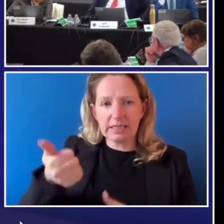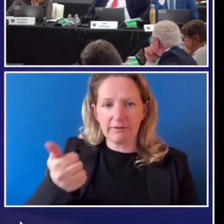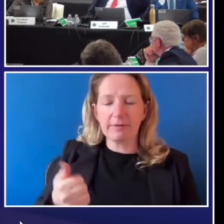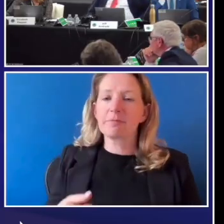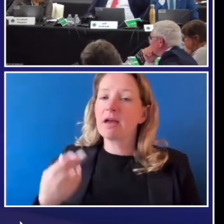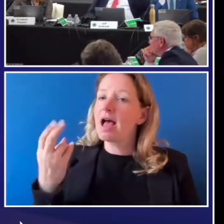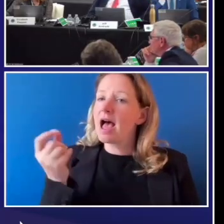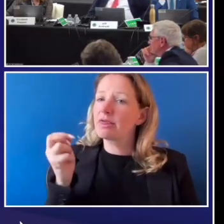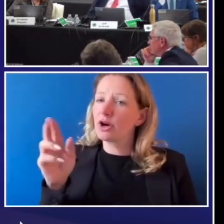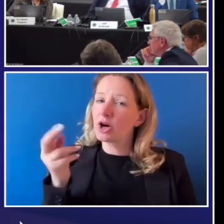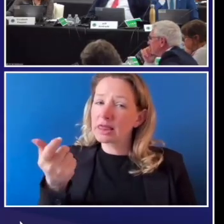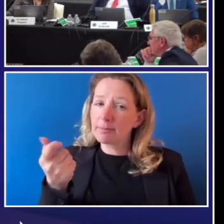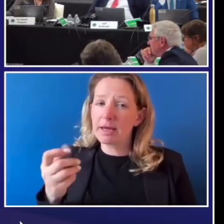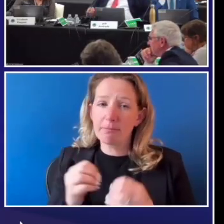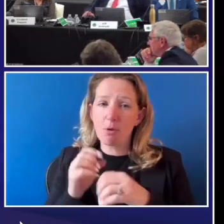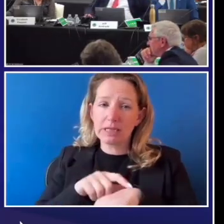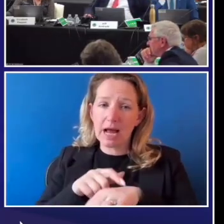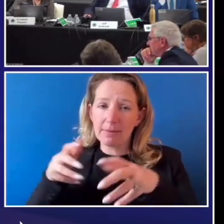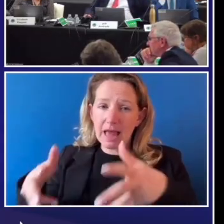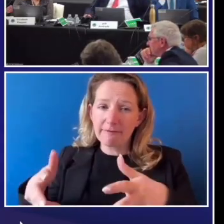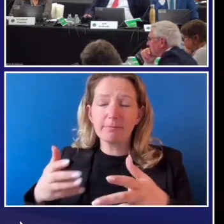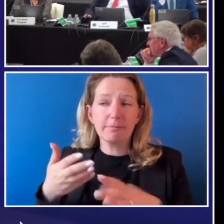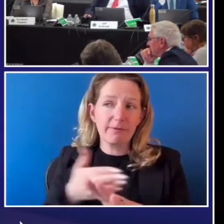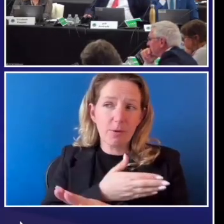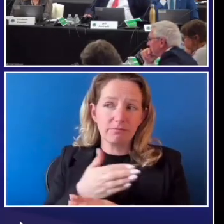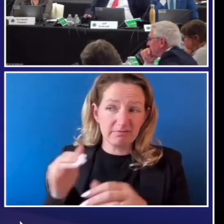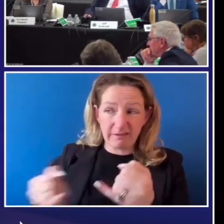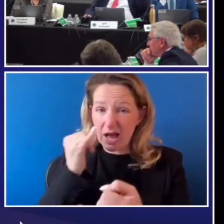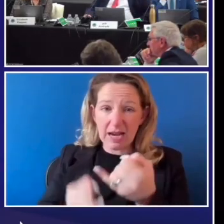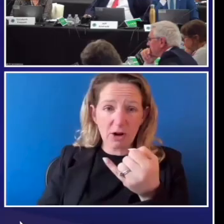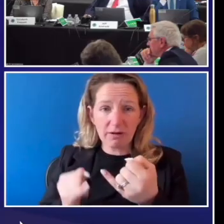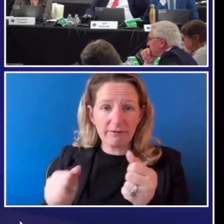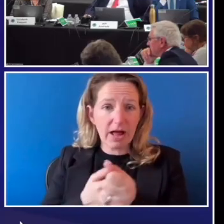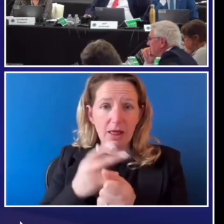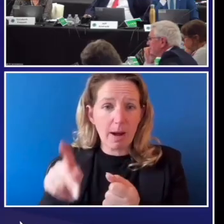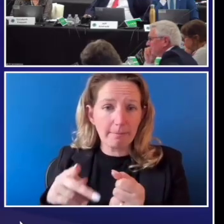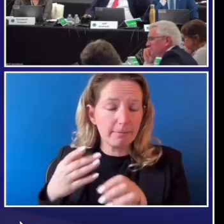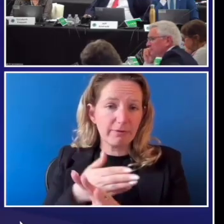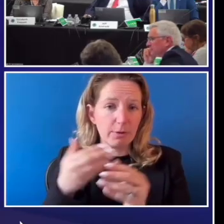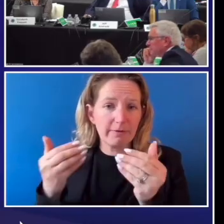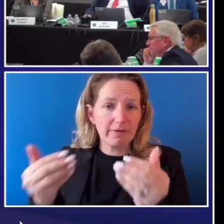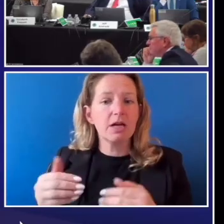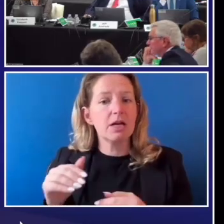Any final follow up before I move along? Are you moving out of this section or? No, ma'am, just other cards.